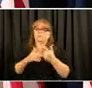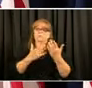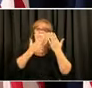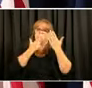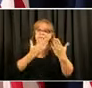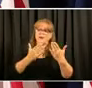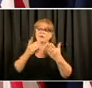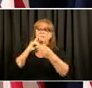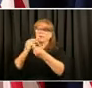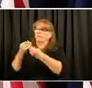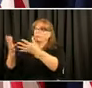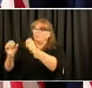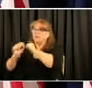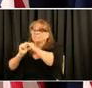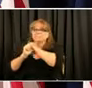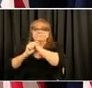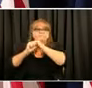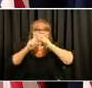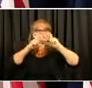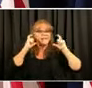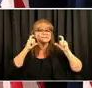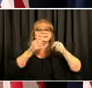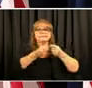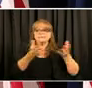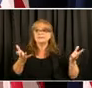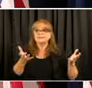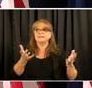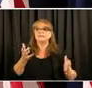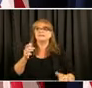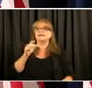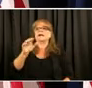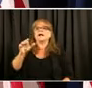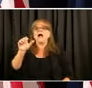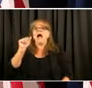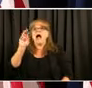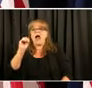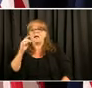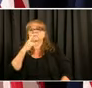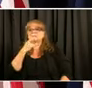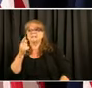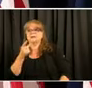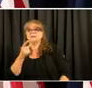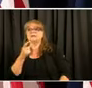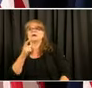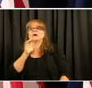and finally adam said get tested slaves so i can keep locking down the state i just want to again